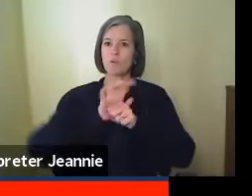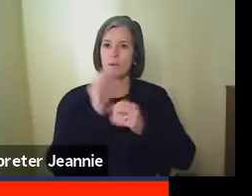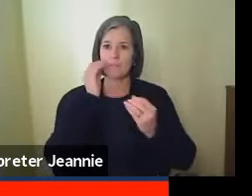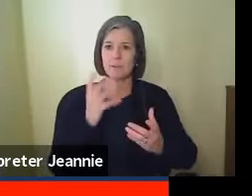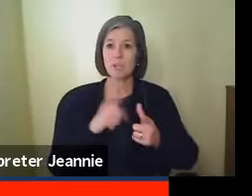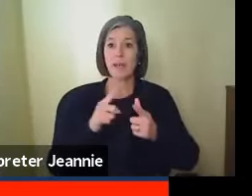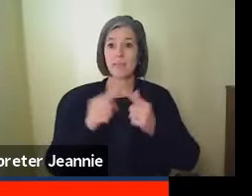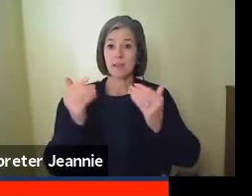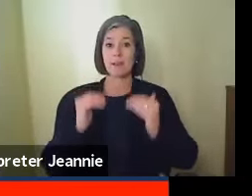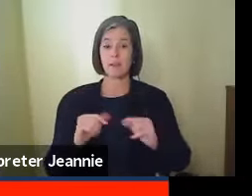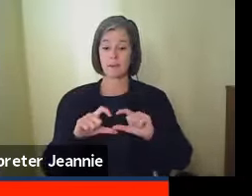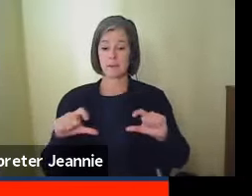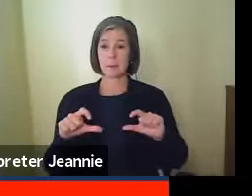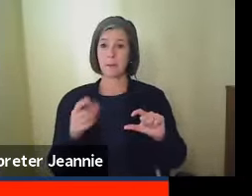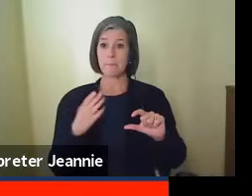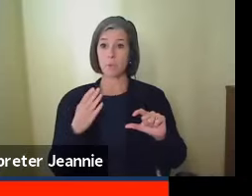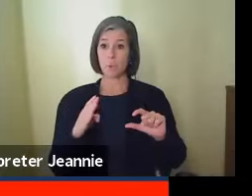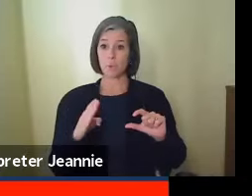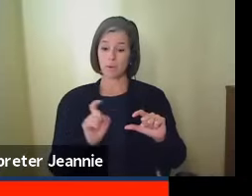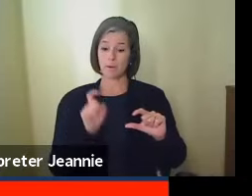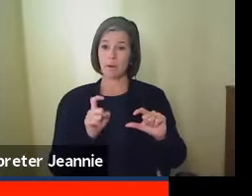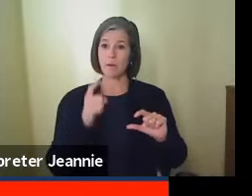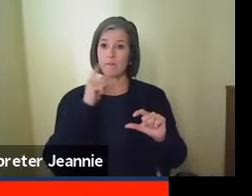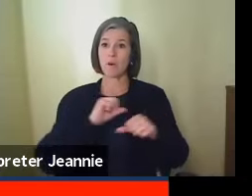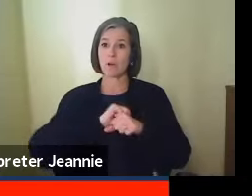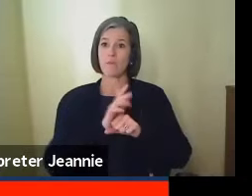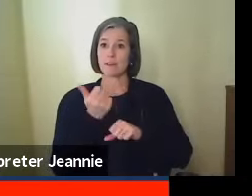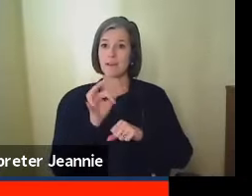COVID-19 vaccine information and you can find all of our resources there.